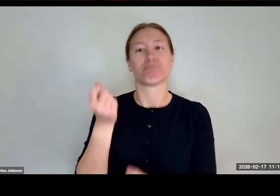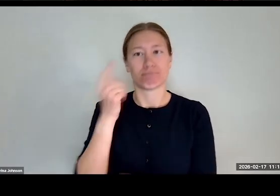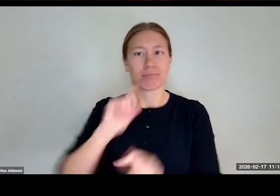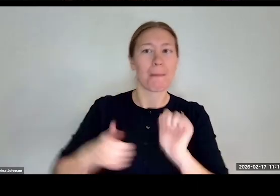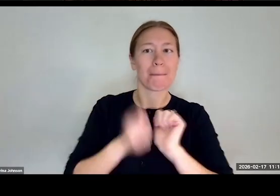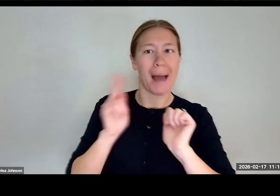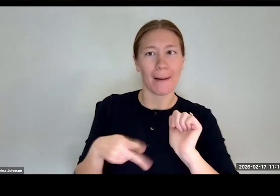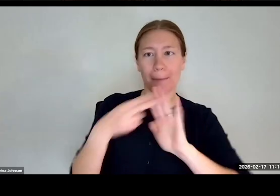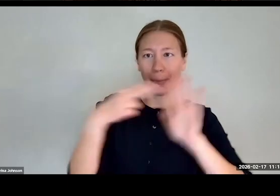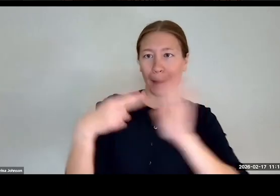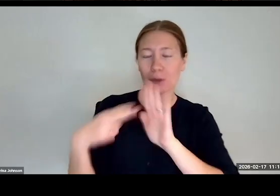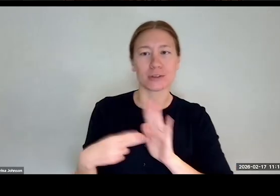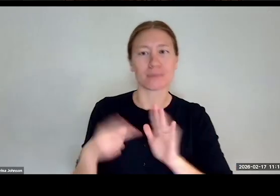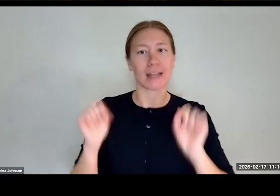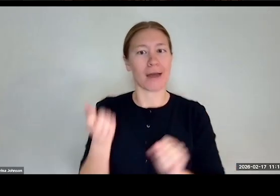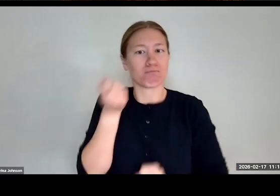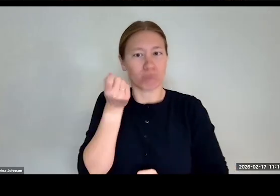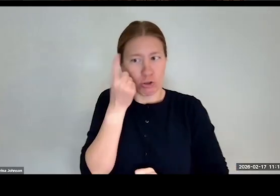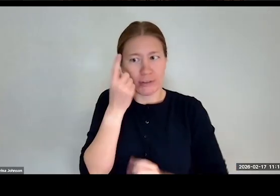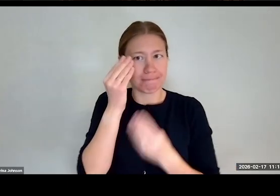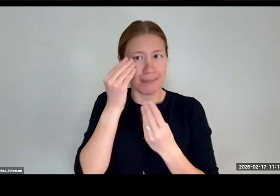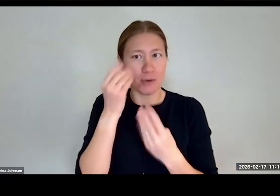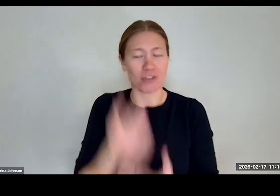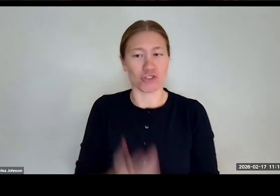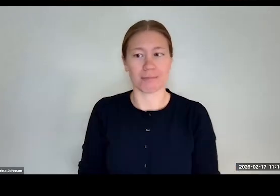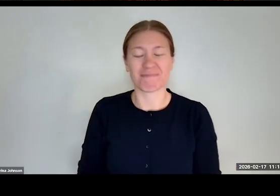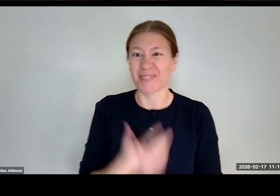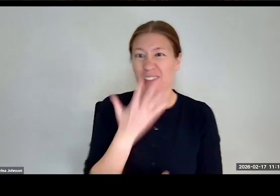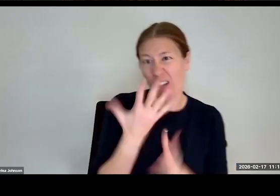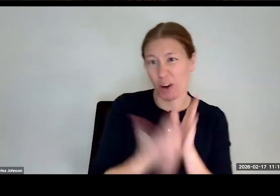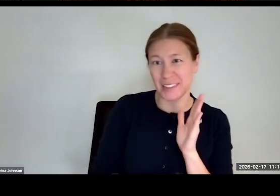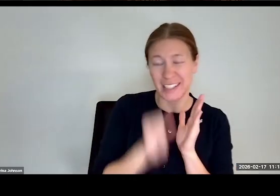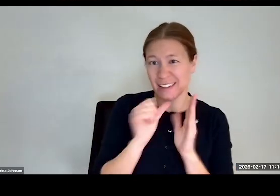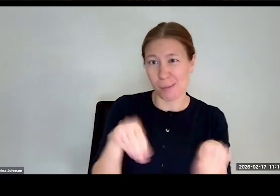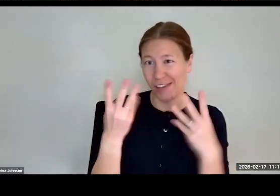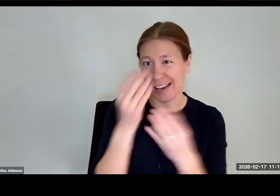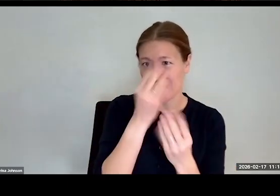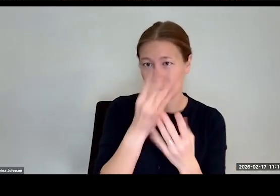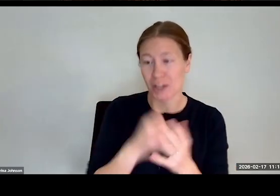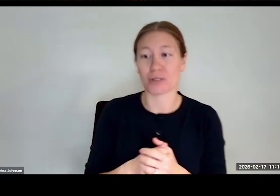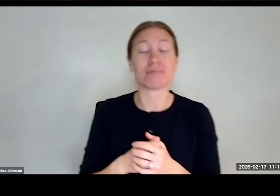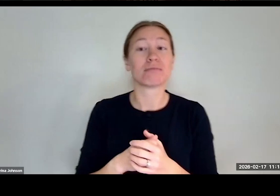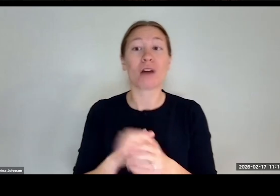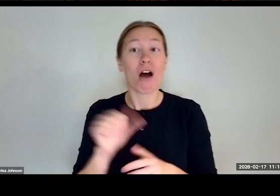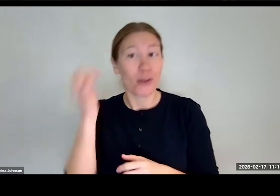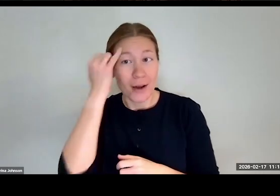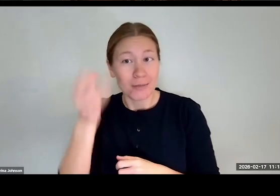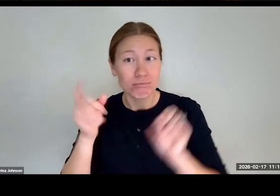to provide the information that's missing from the color. Another option is to add patterns over top of each of the sections that are differentiated,